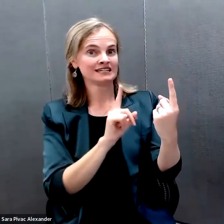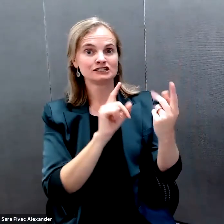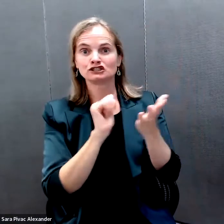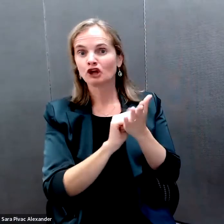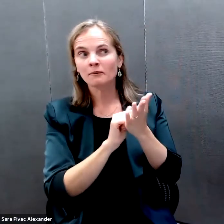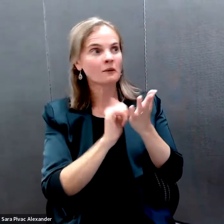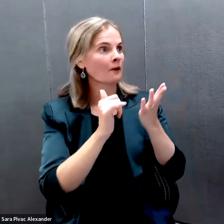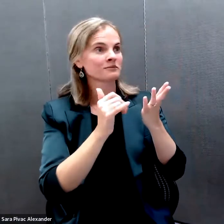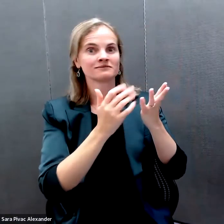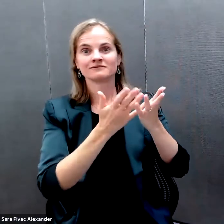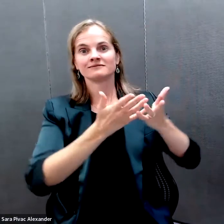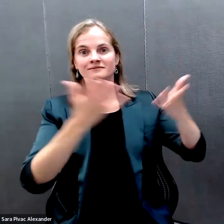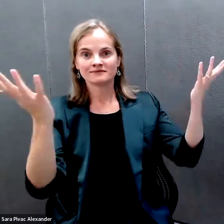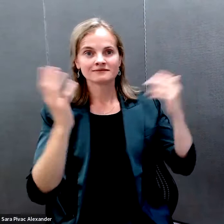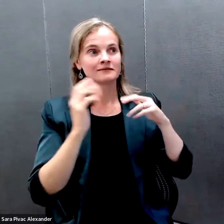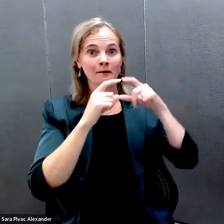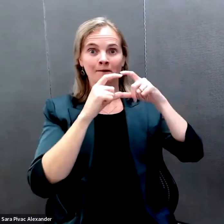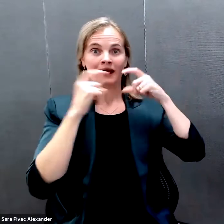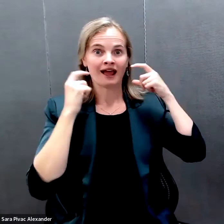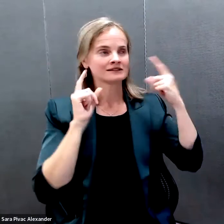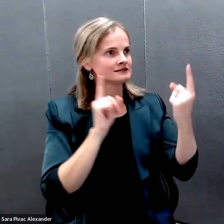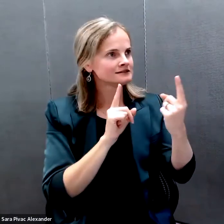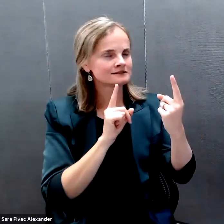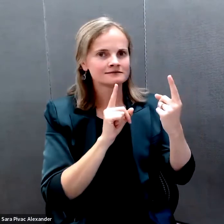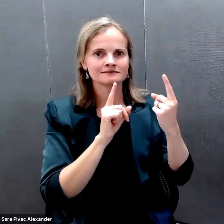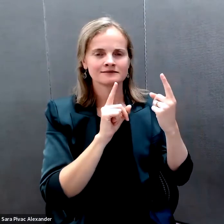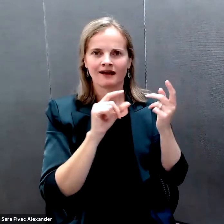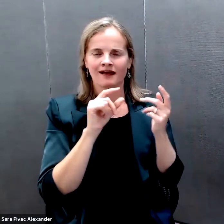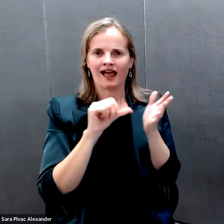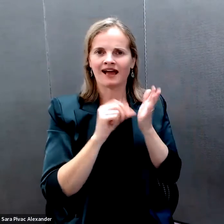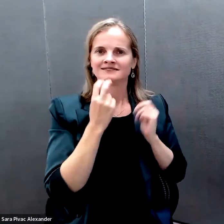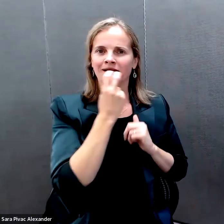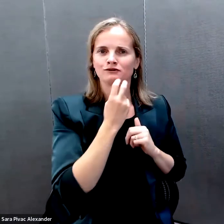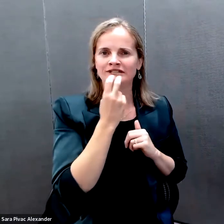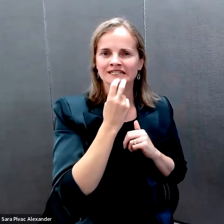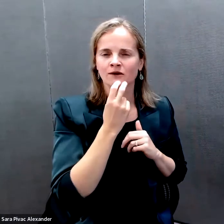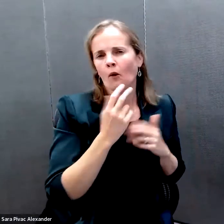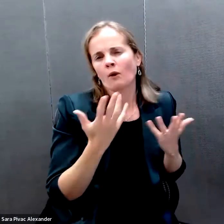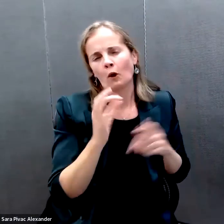one is when a deaf person meets a hearing person in a shop or a public situation and they are wearing masks